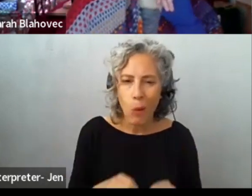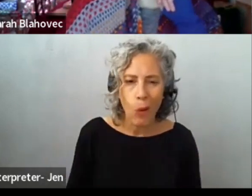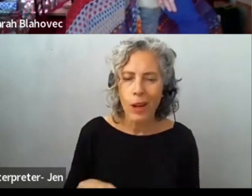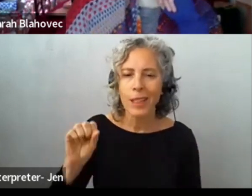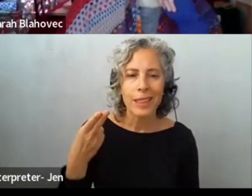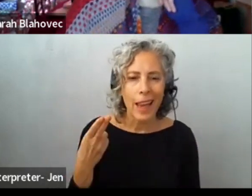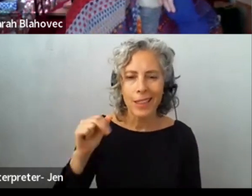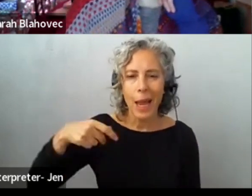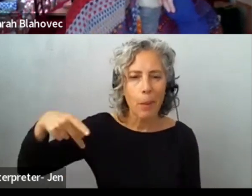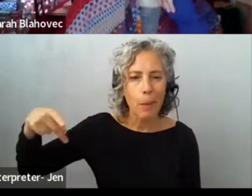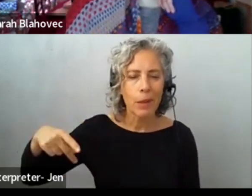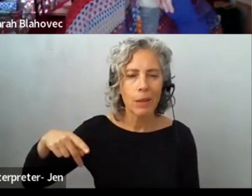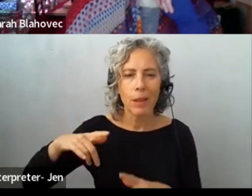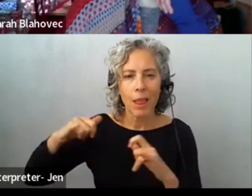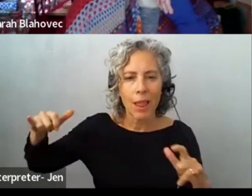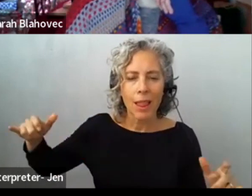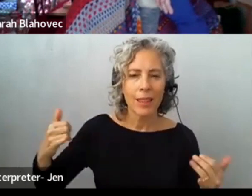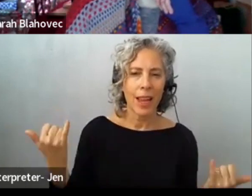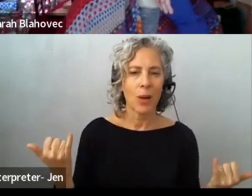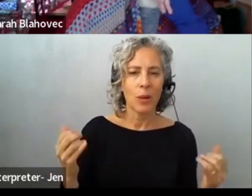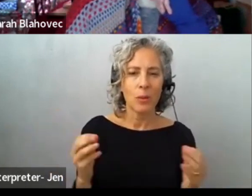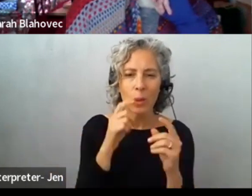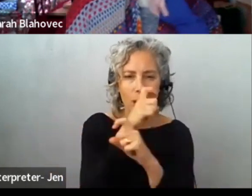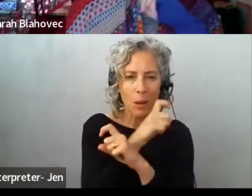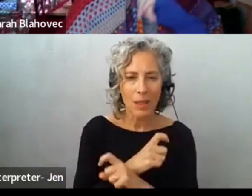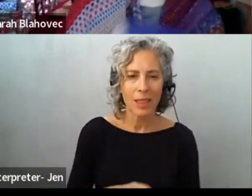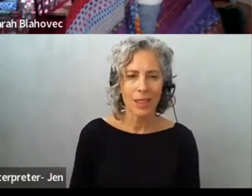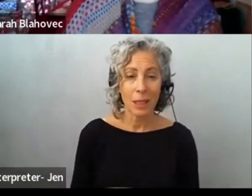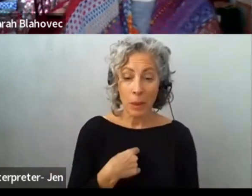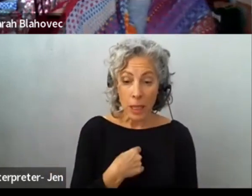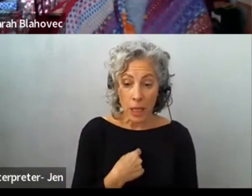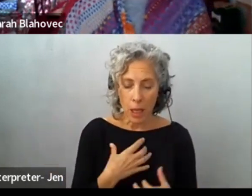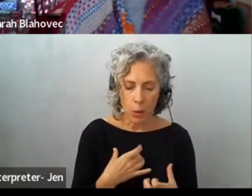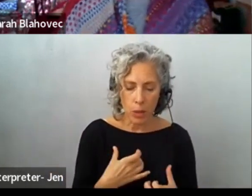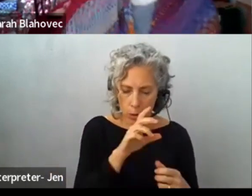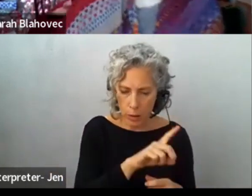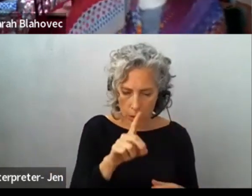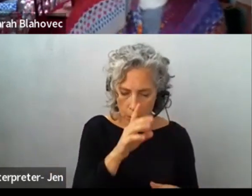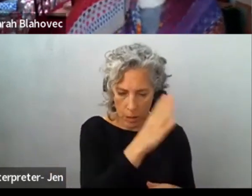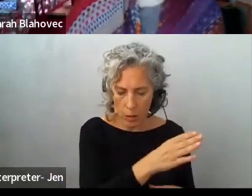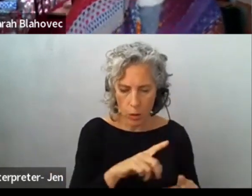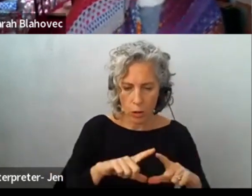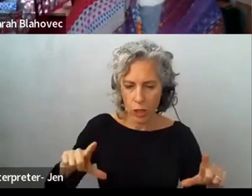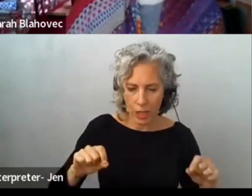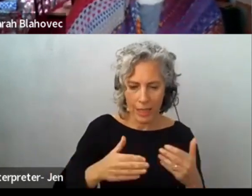And like that stuff. More complicated me if like, you know, direct deposit or cheque is the easiest, for instance.